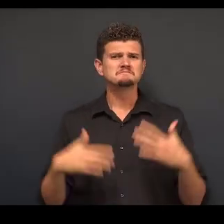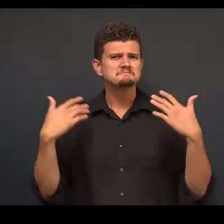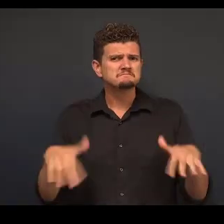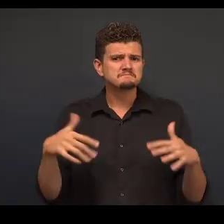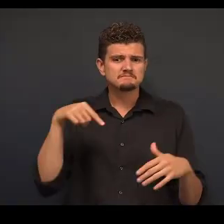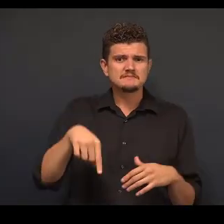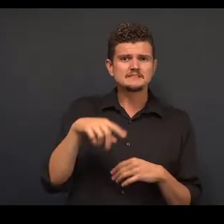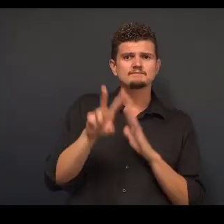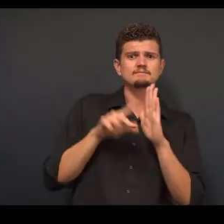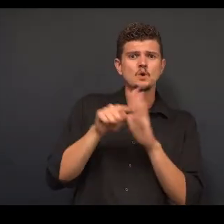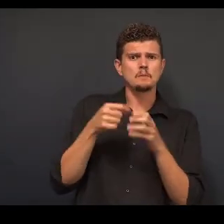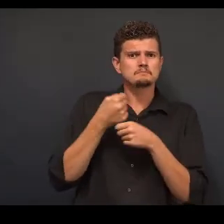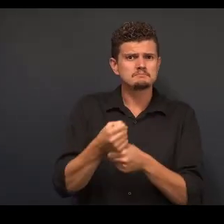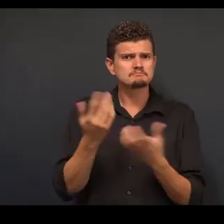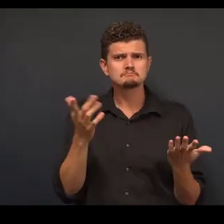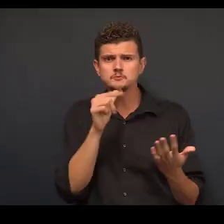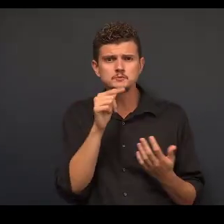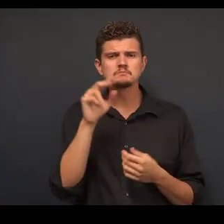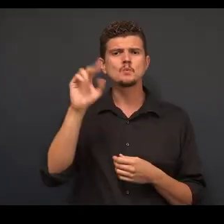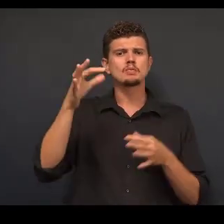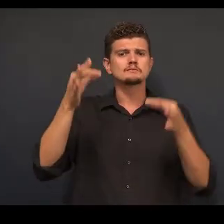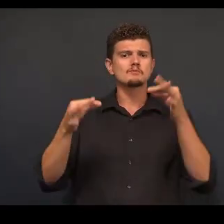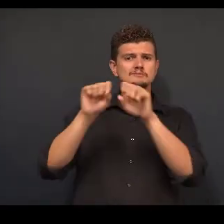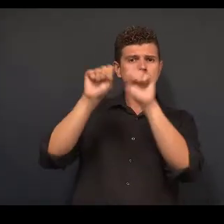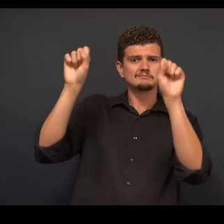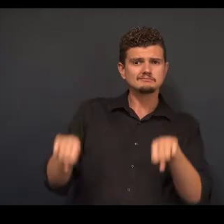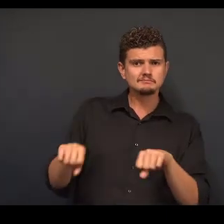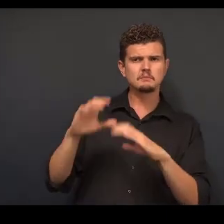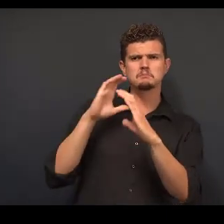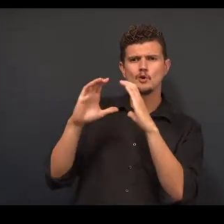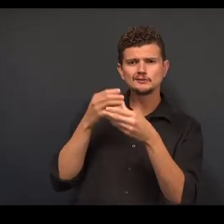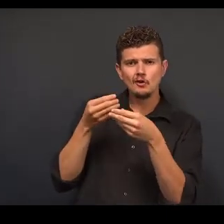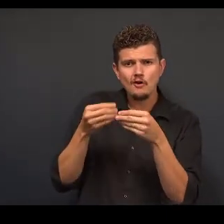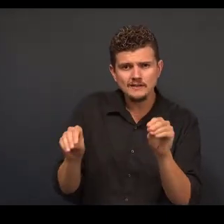This video was produced by the North Carolina Judicial Branch Communications Office